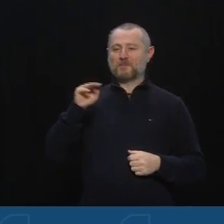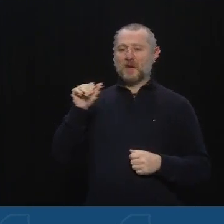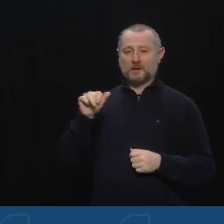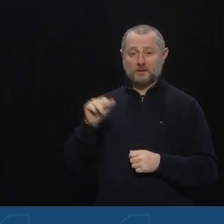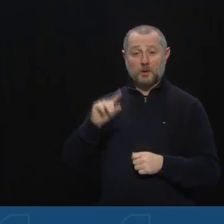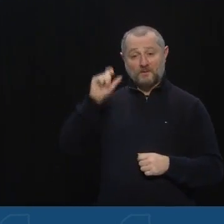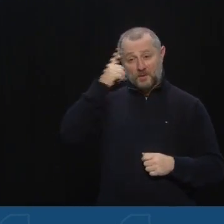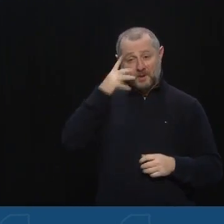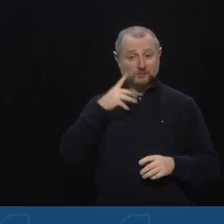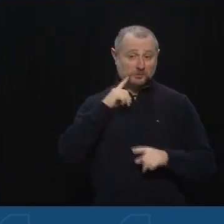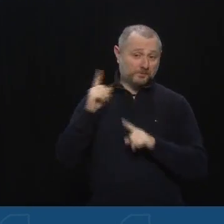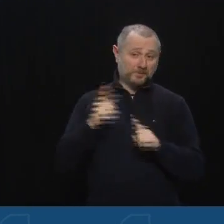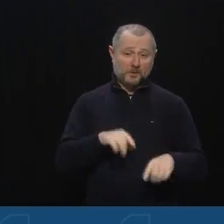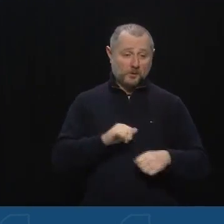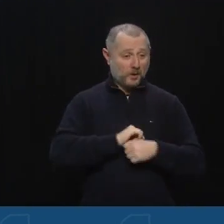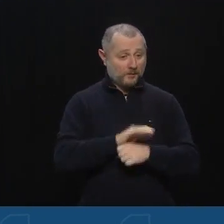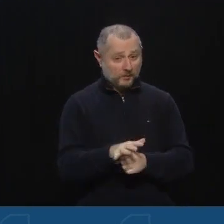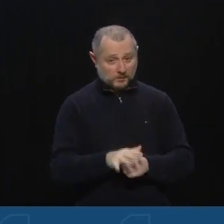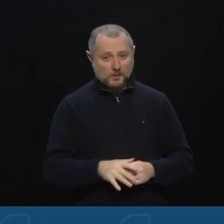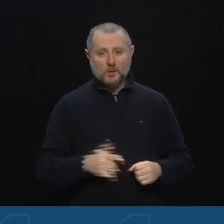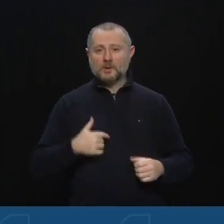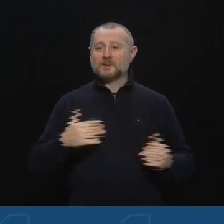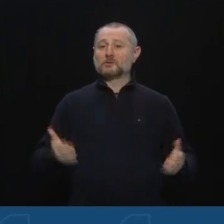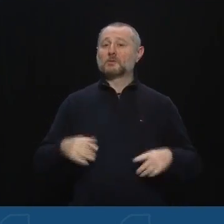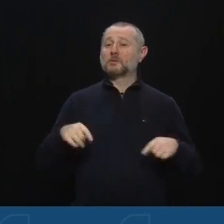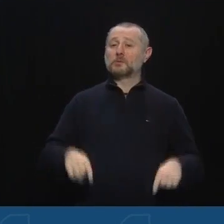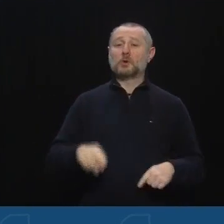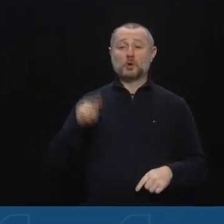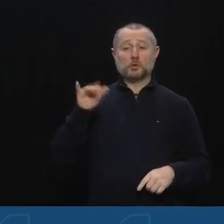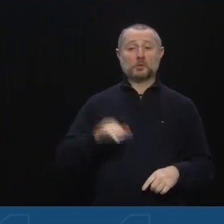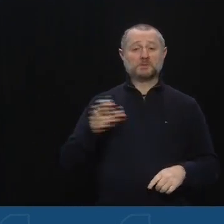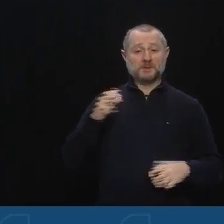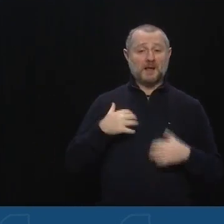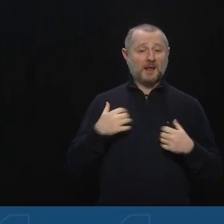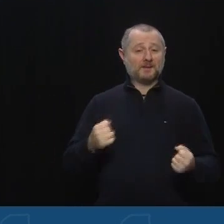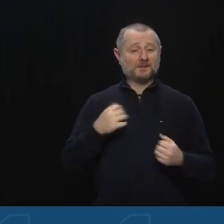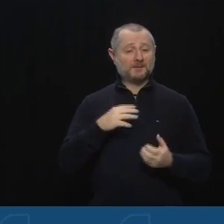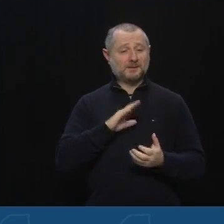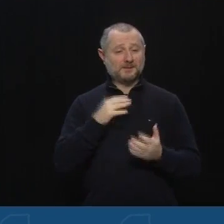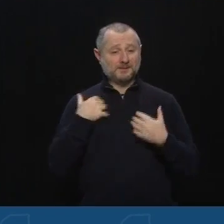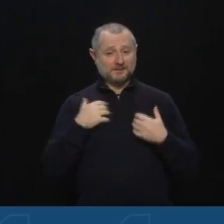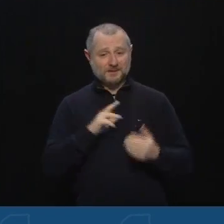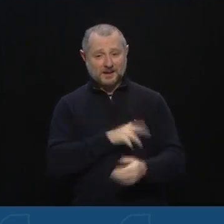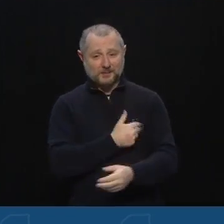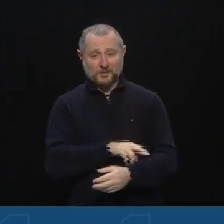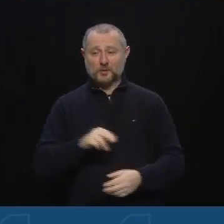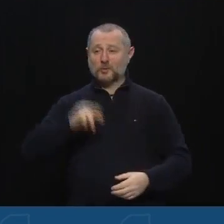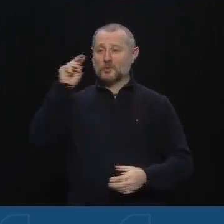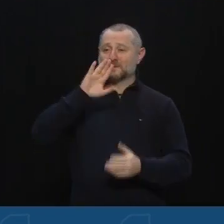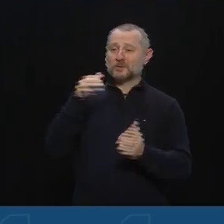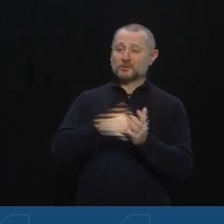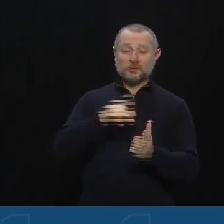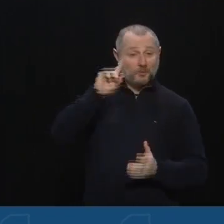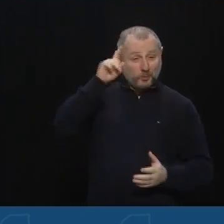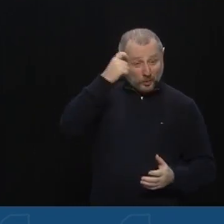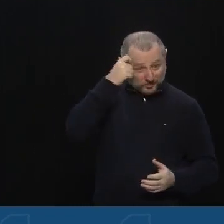MY TEAM AND I TO THE FEDERAL EMERGENCY MANAGEMENT AGENCY AND THE WHOLE OF GOVERNMENT RESPONSE